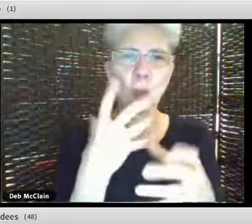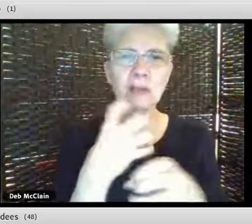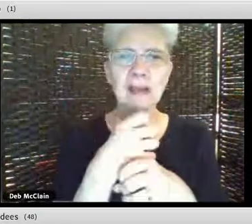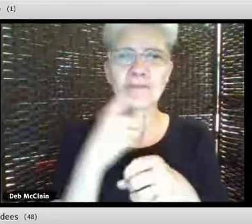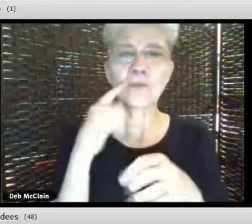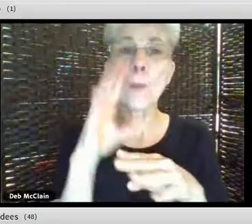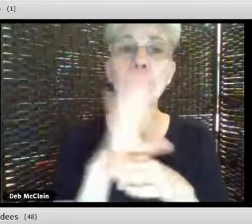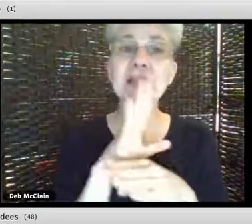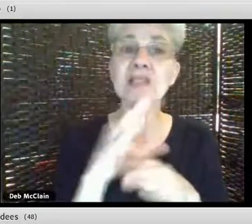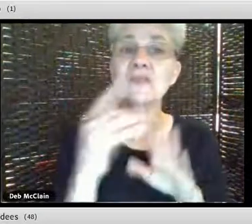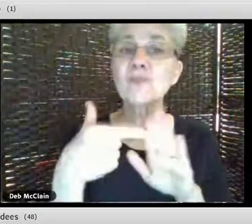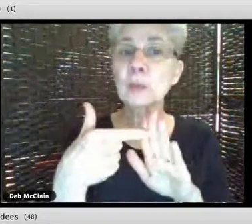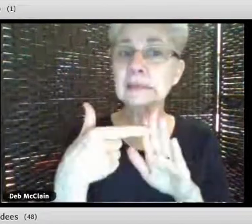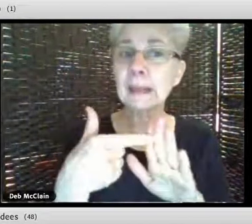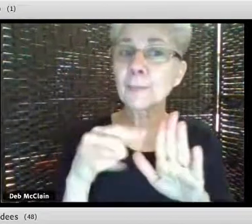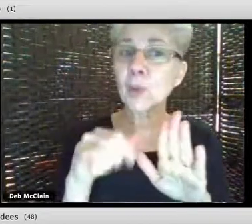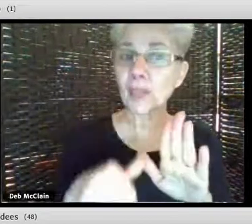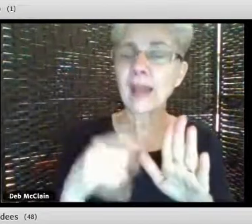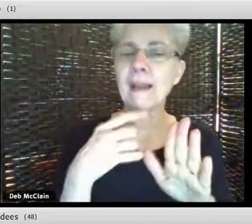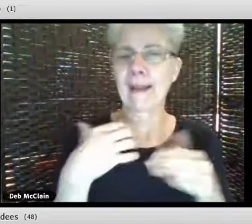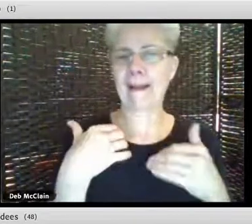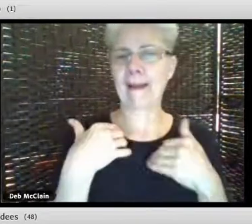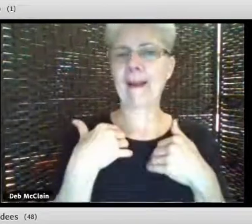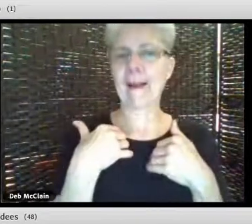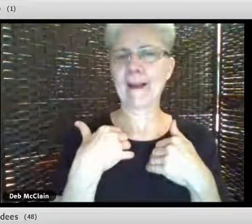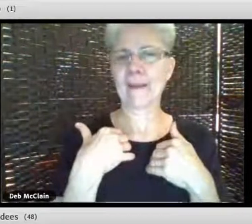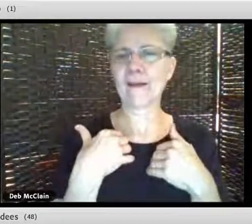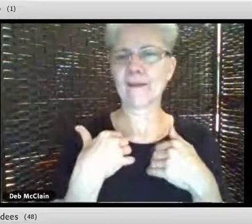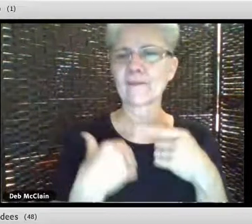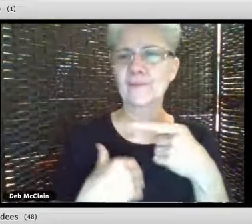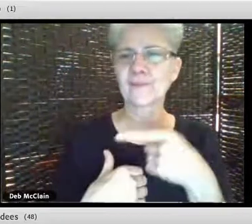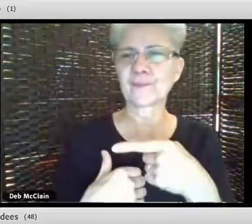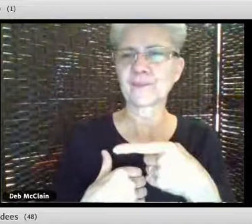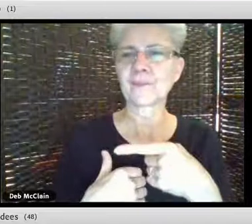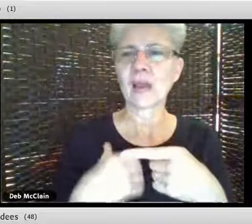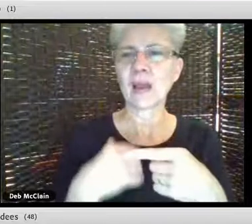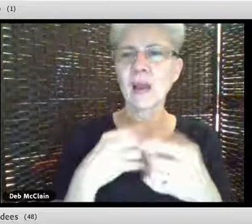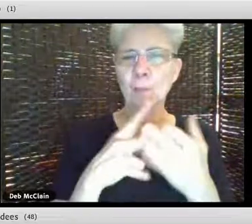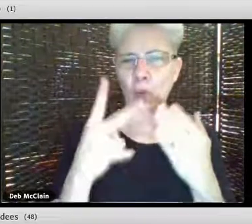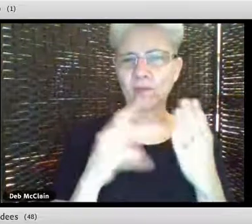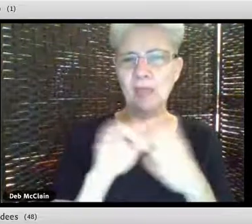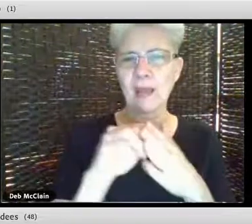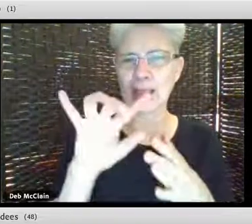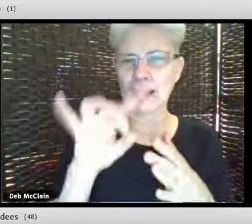if you wanted to get it for your business, they have a platform for that,